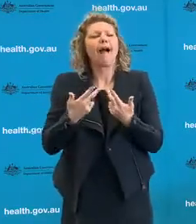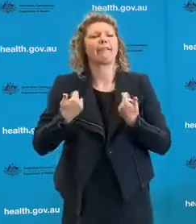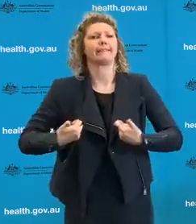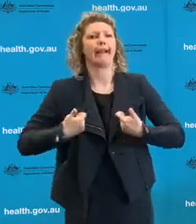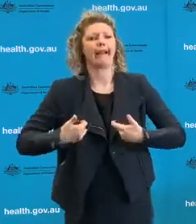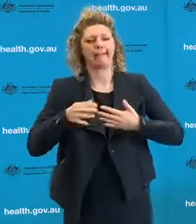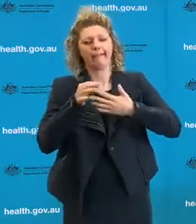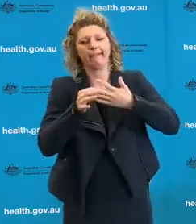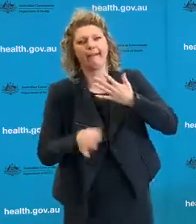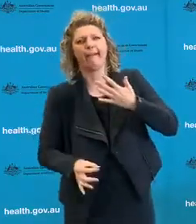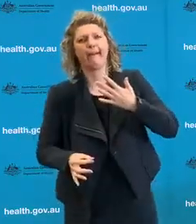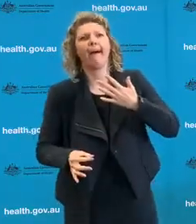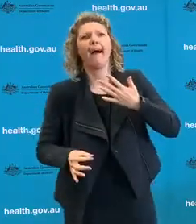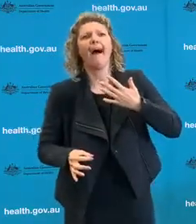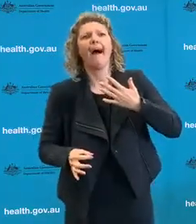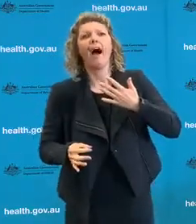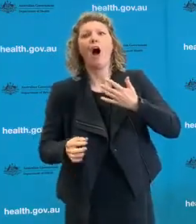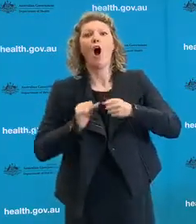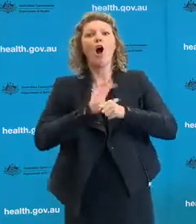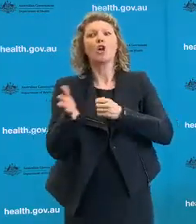comparison lies and that's how we know that people